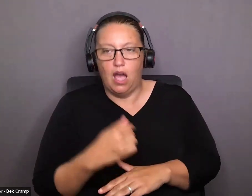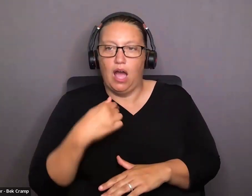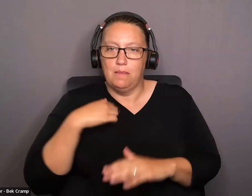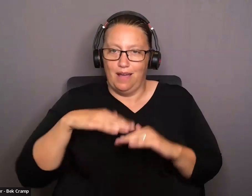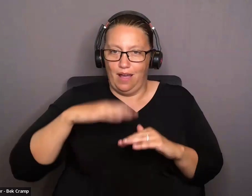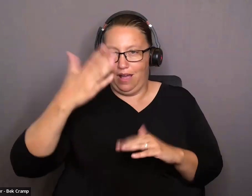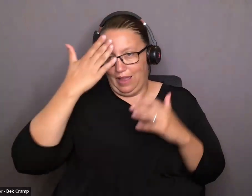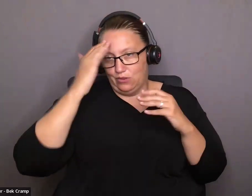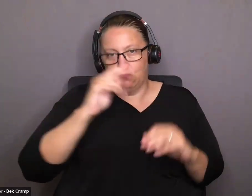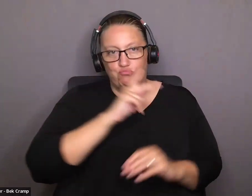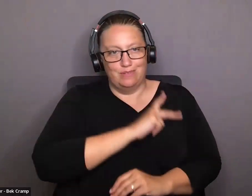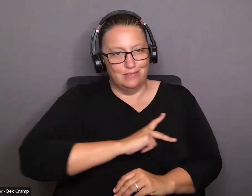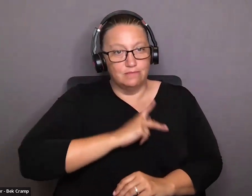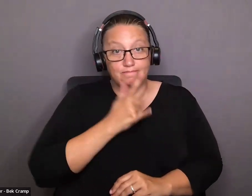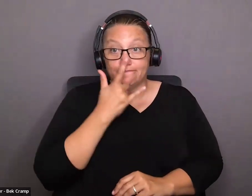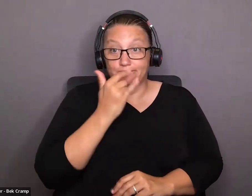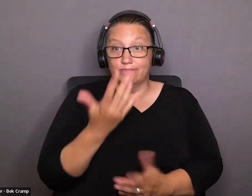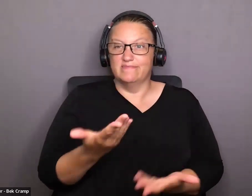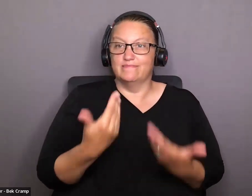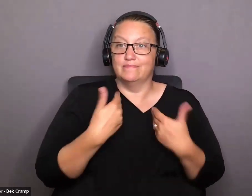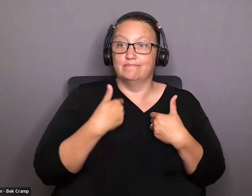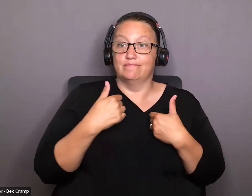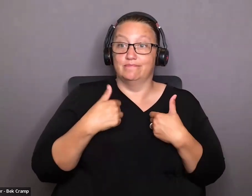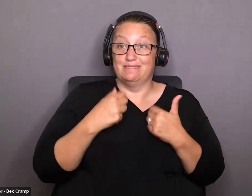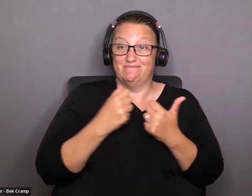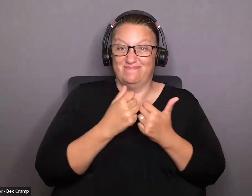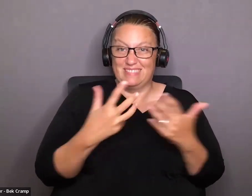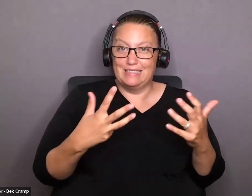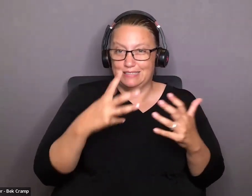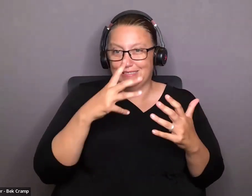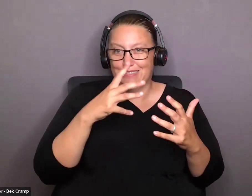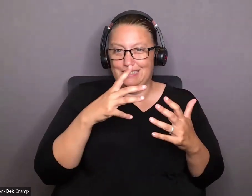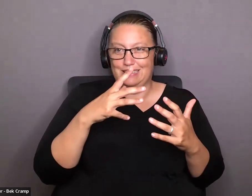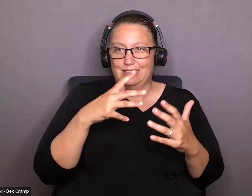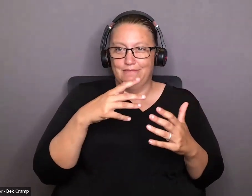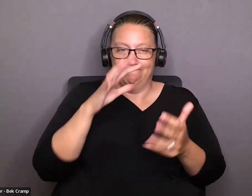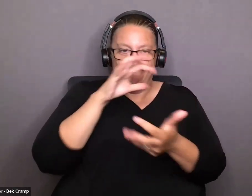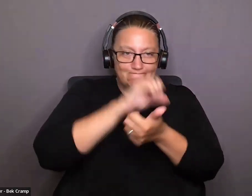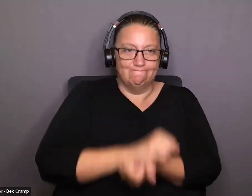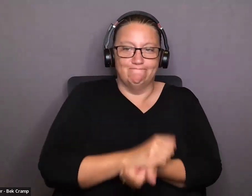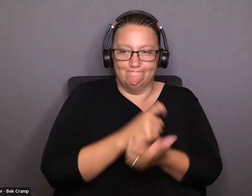of practices resulting in psychosocial disability. Thank you very much, Andrea, for sharing your